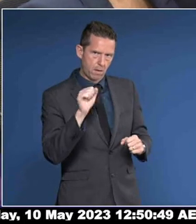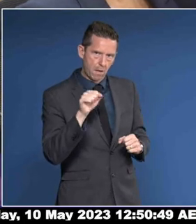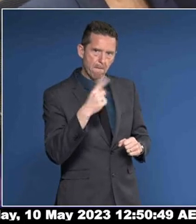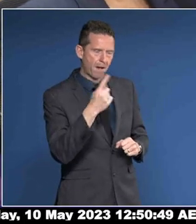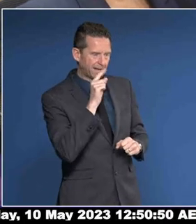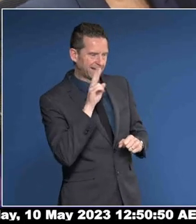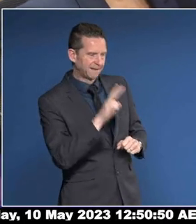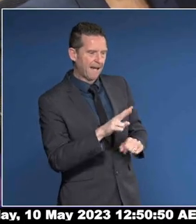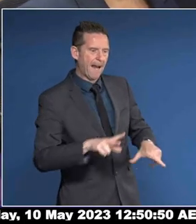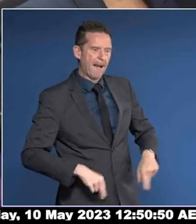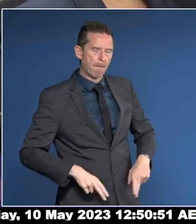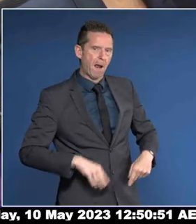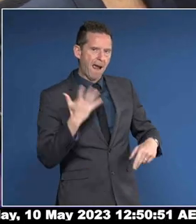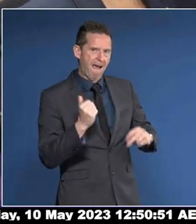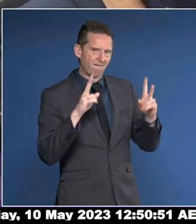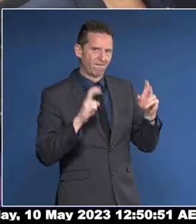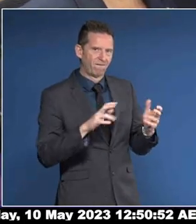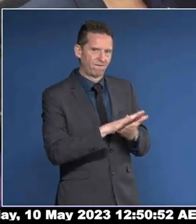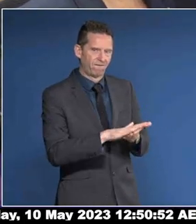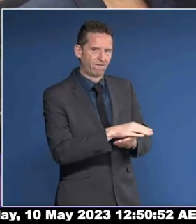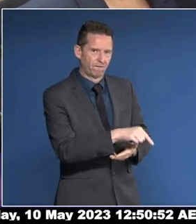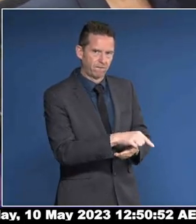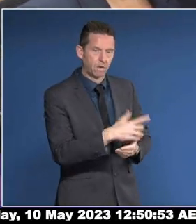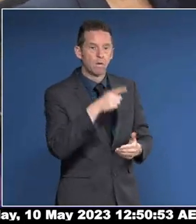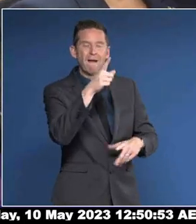nappies, which the father stated were changed regularly."